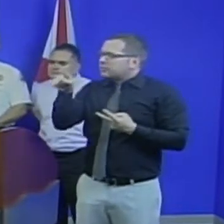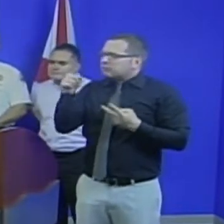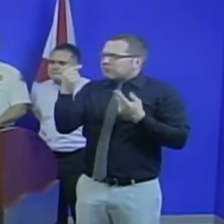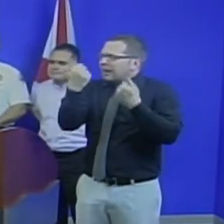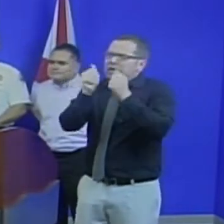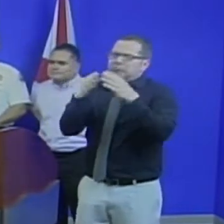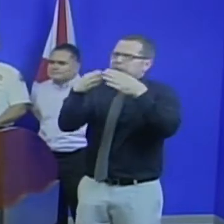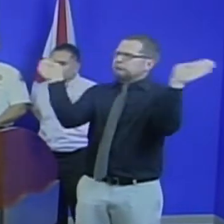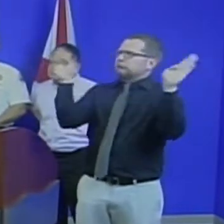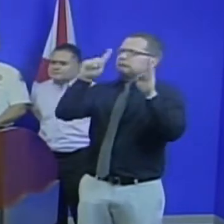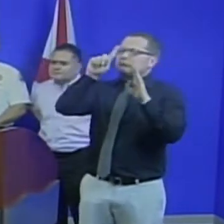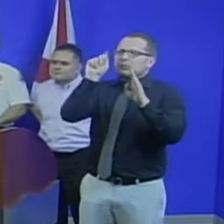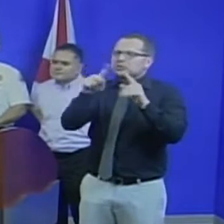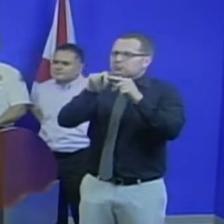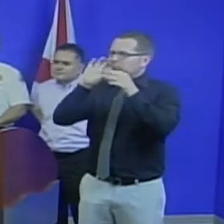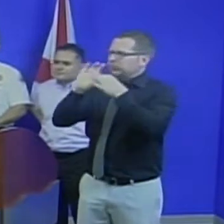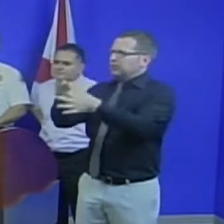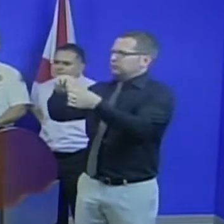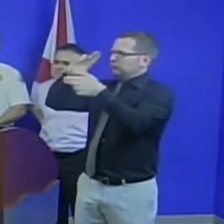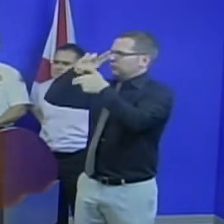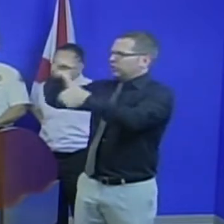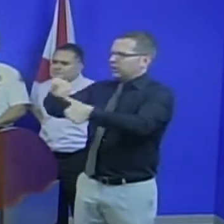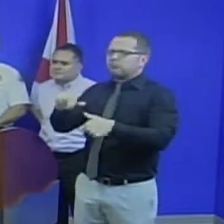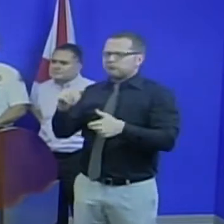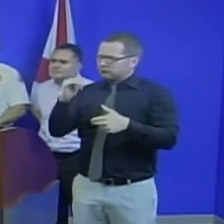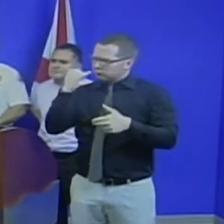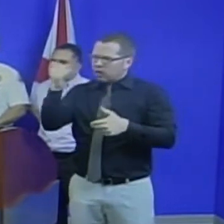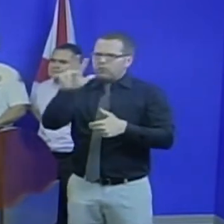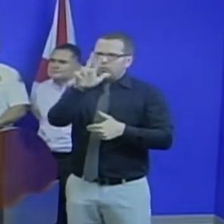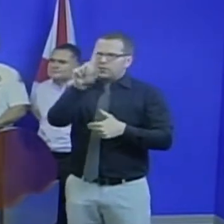WILL BE WIDESPREAD POWER OUT OUTAGES, BUT THEY HAVE ALSO INDICATED THAT THEY HAVE